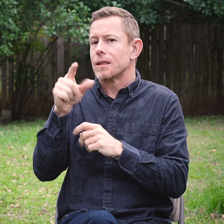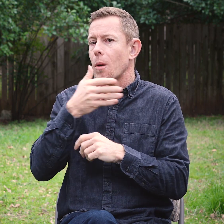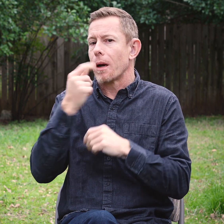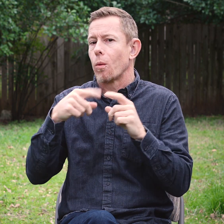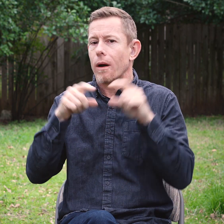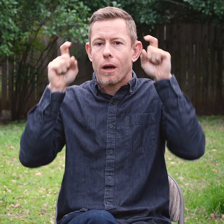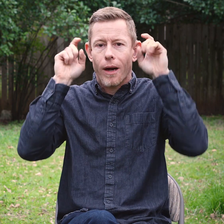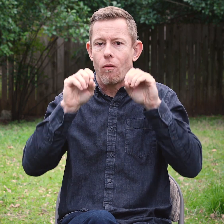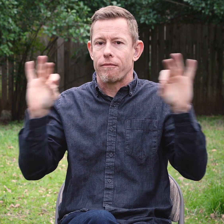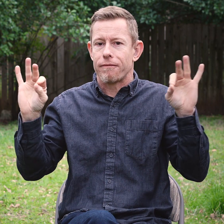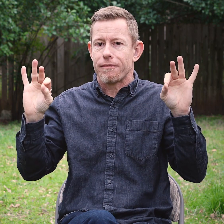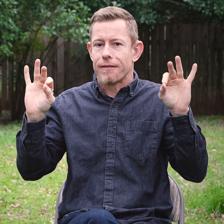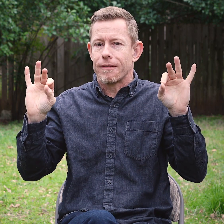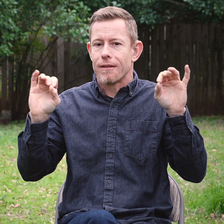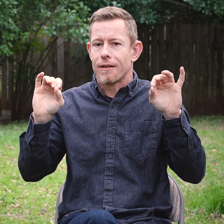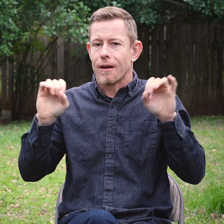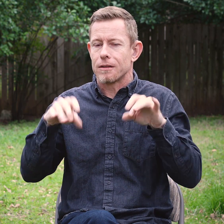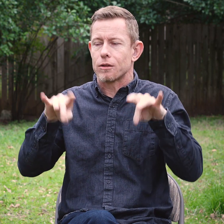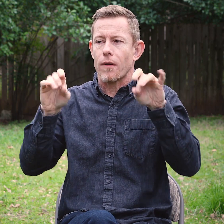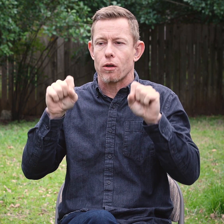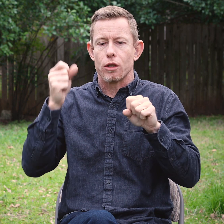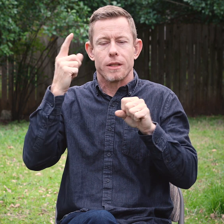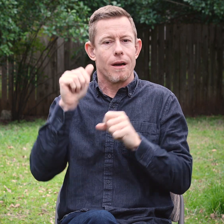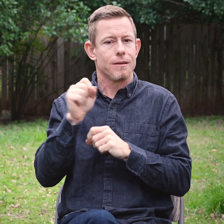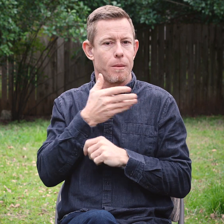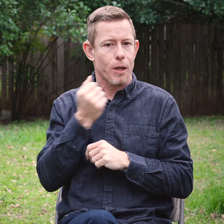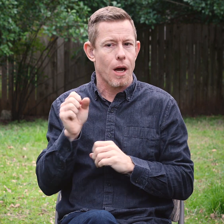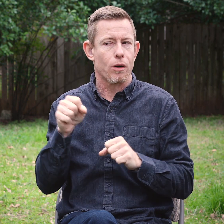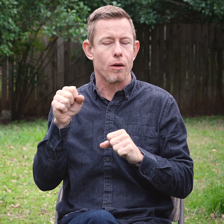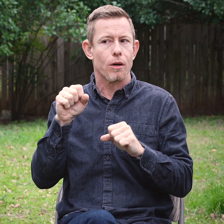I discovered I communicated better in ASL with my hearing aids were off.